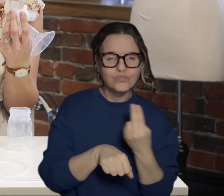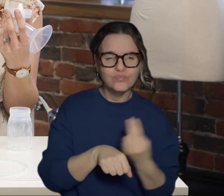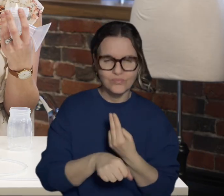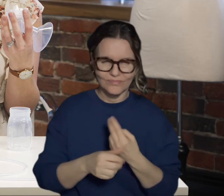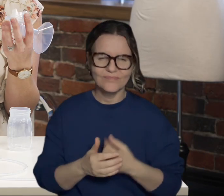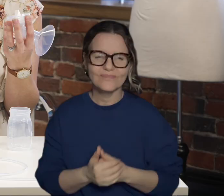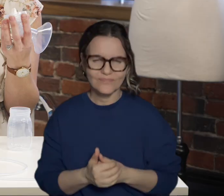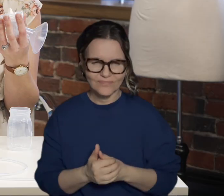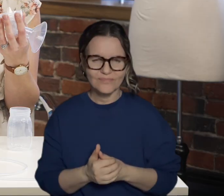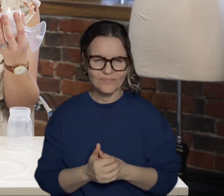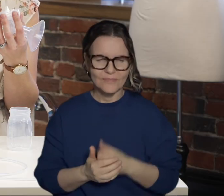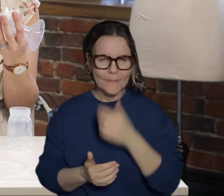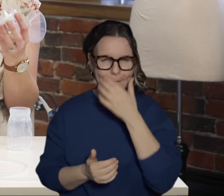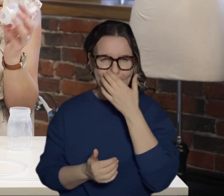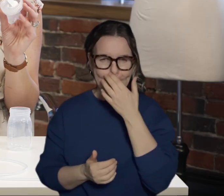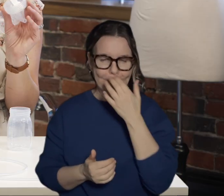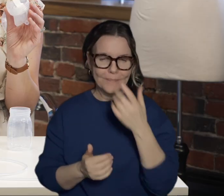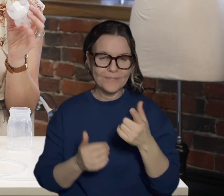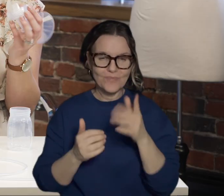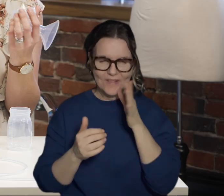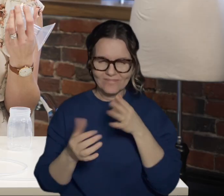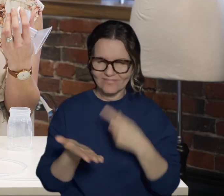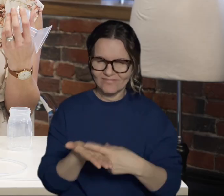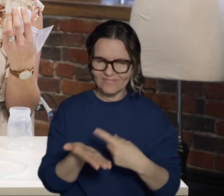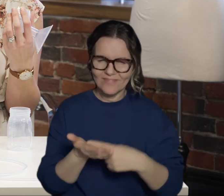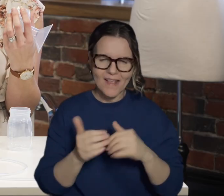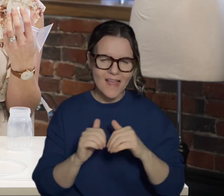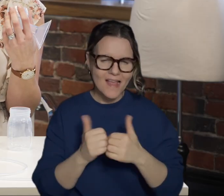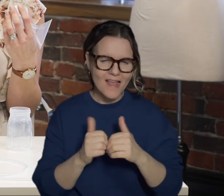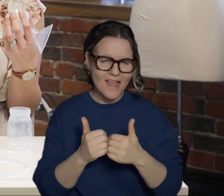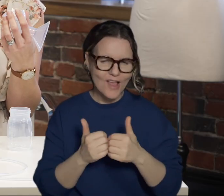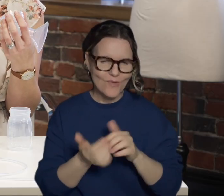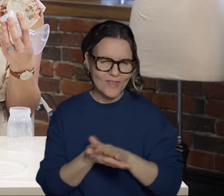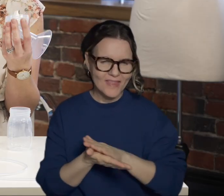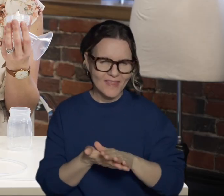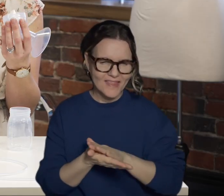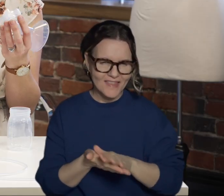usually one out of two ways either you're going to be cleaning your parts which we'll talk about